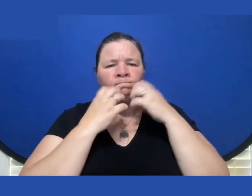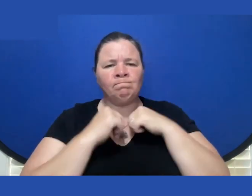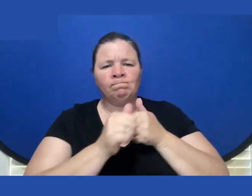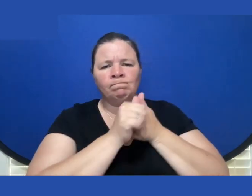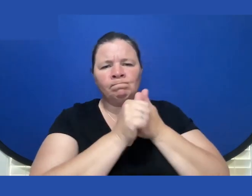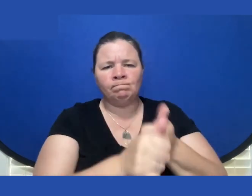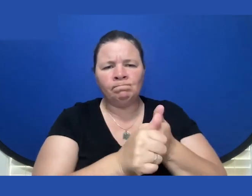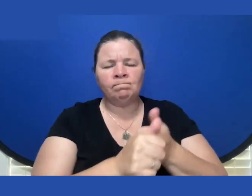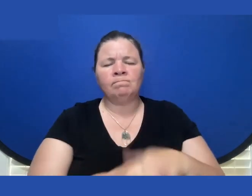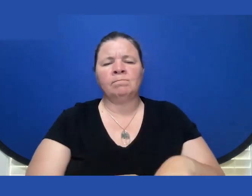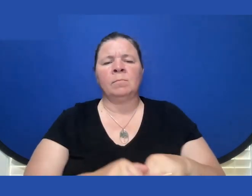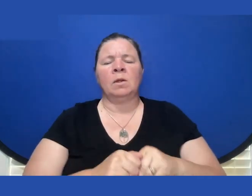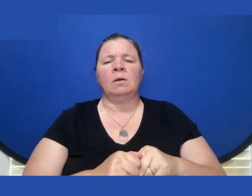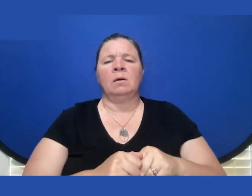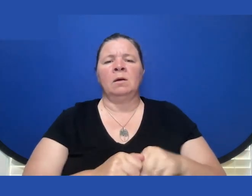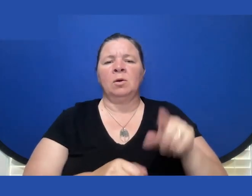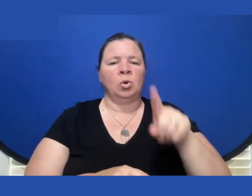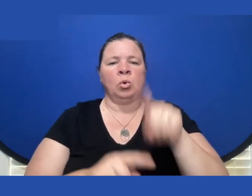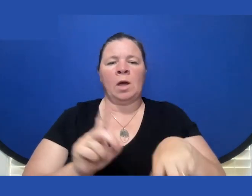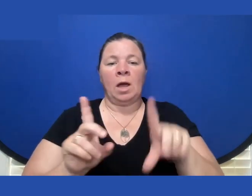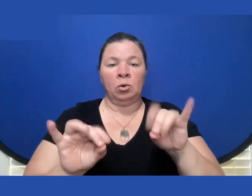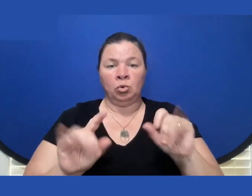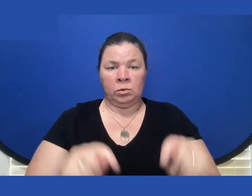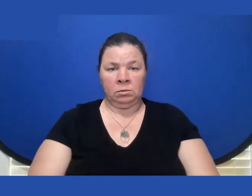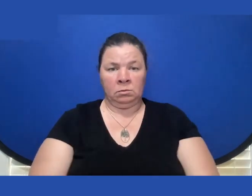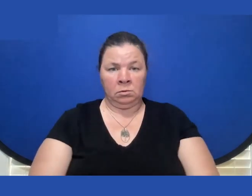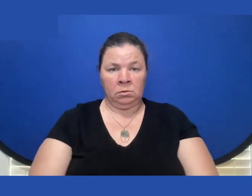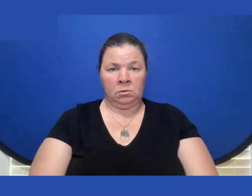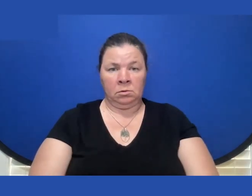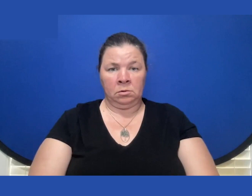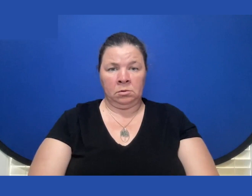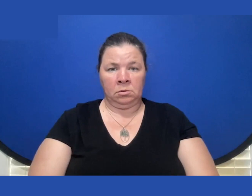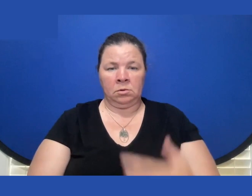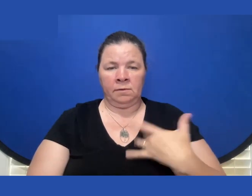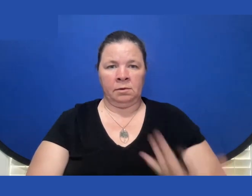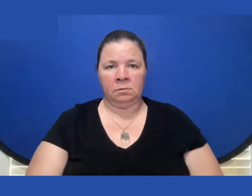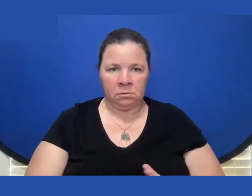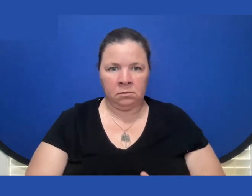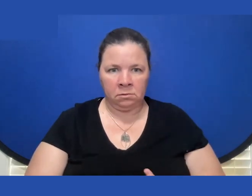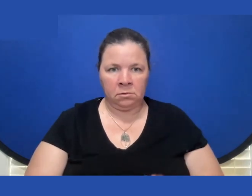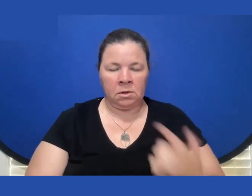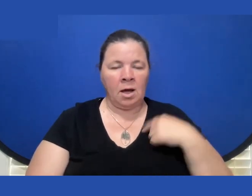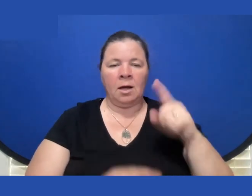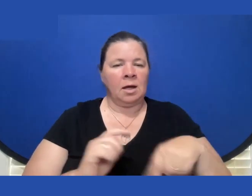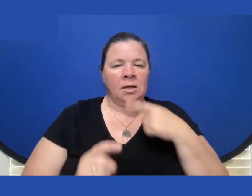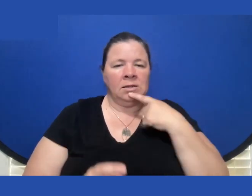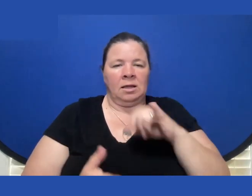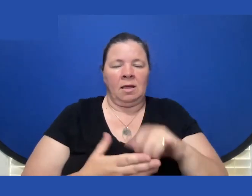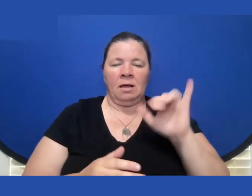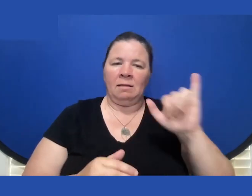that they've always been told, "No, you can't do that." Yeah. Yeah. I can't put that even into words the dedication that you get.